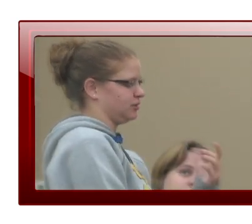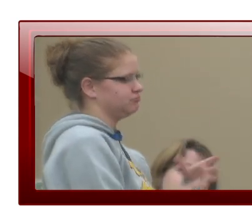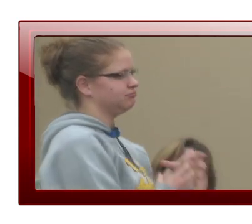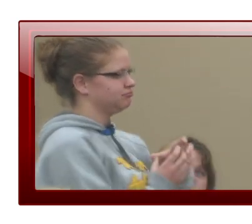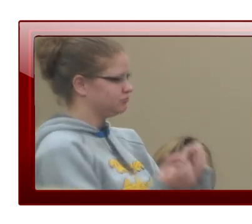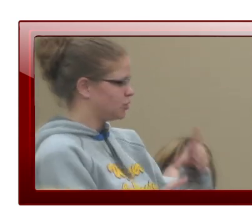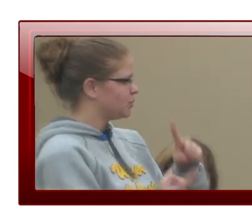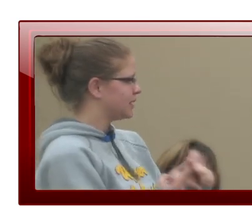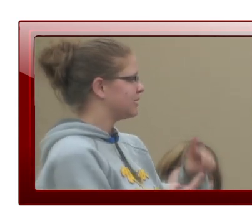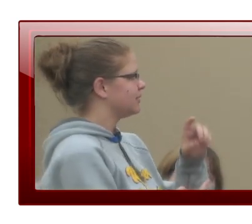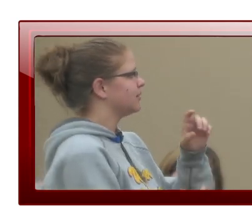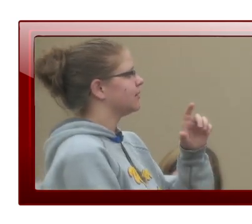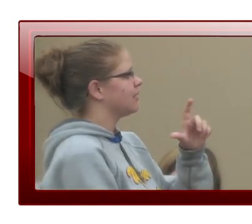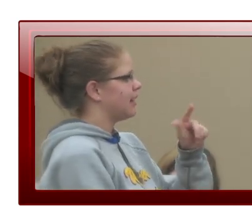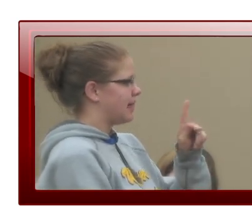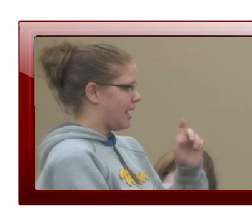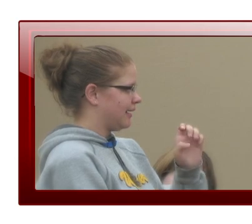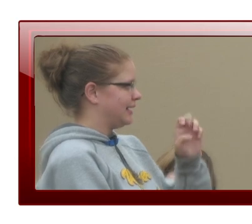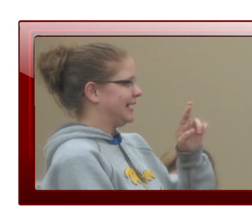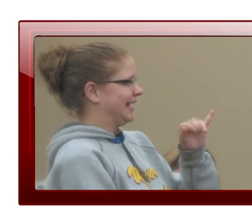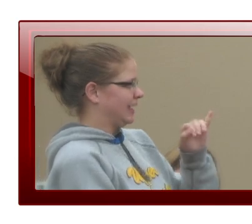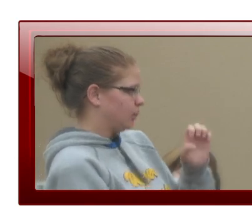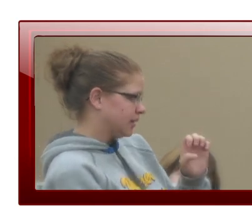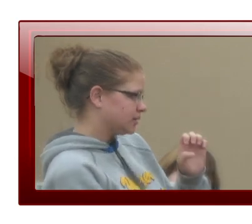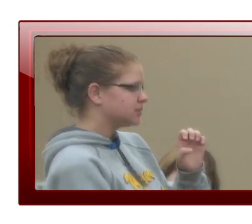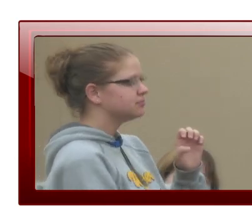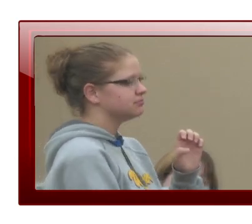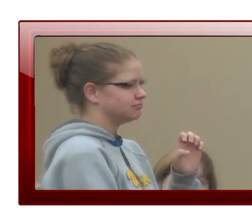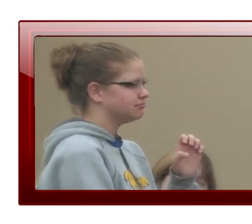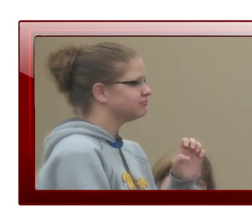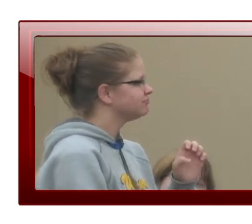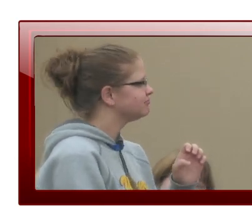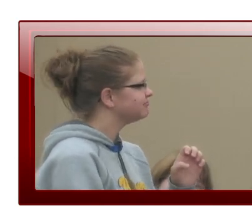or wave your hand.